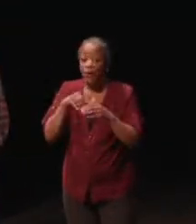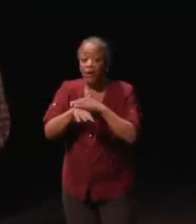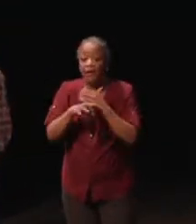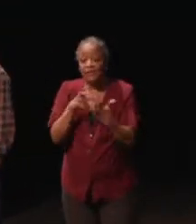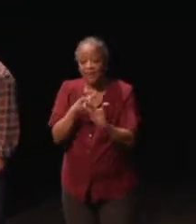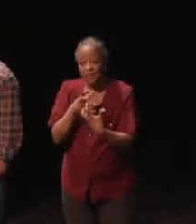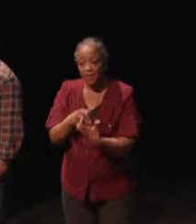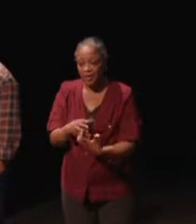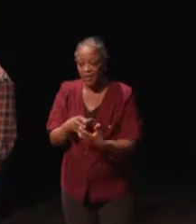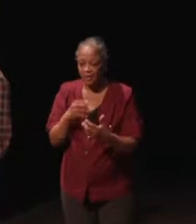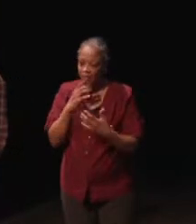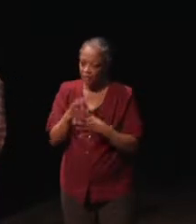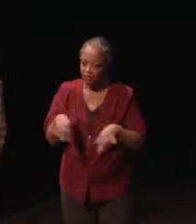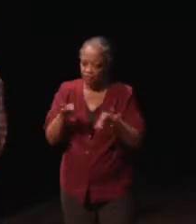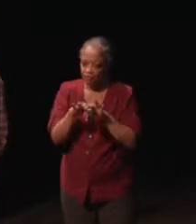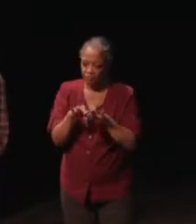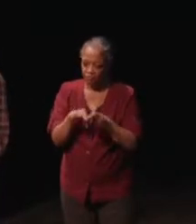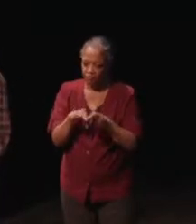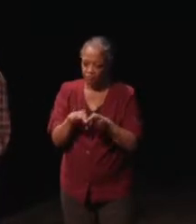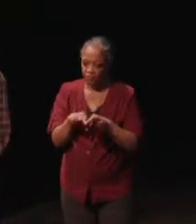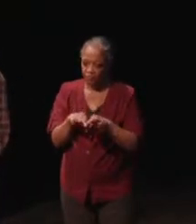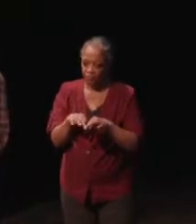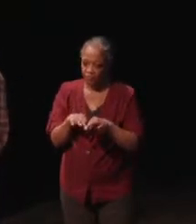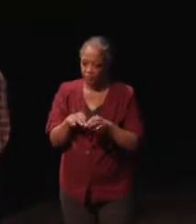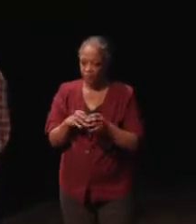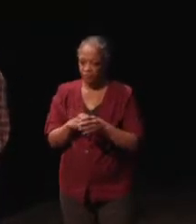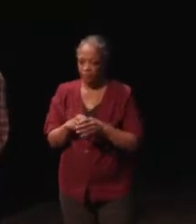That's the bottom line.